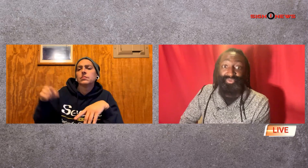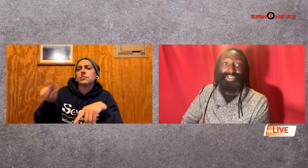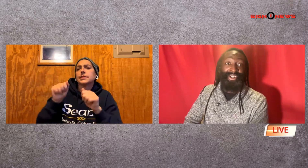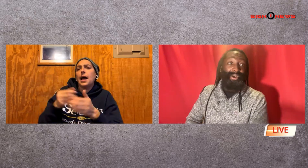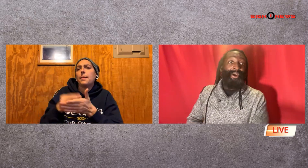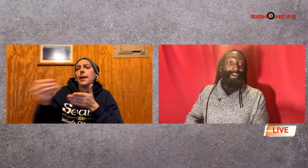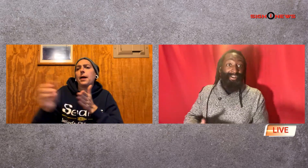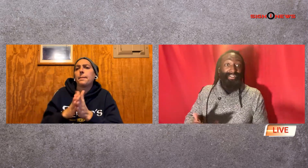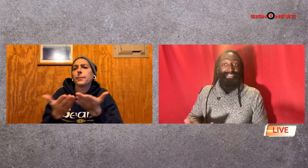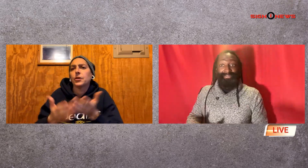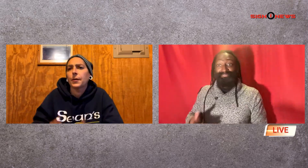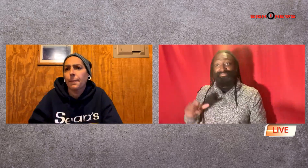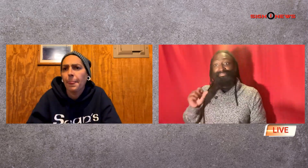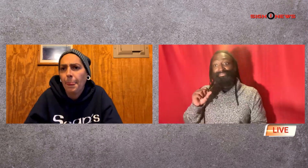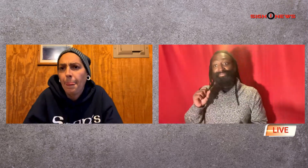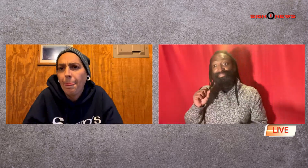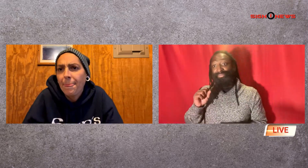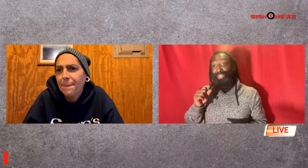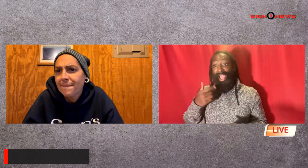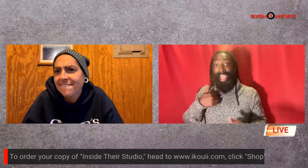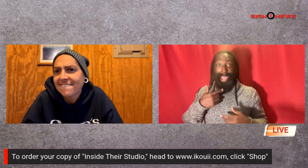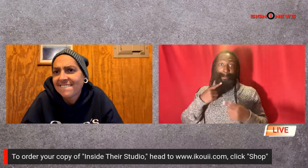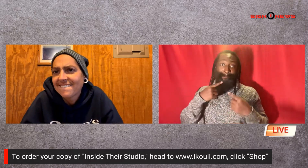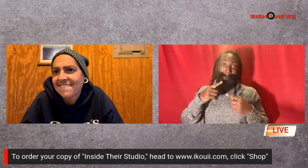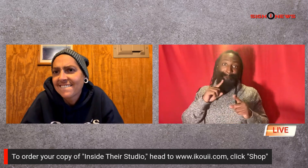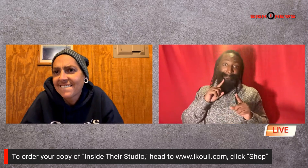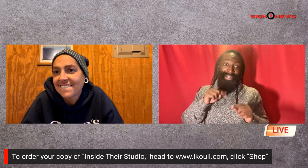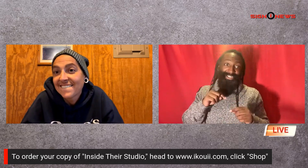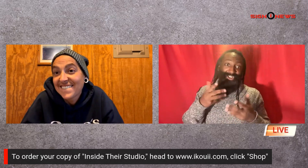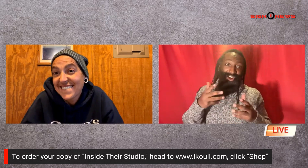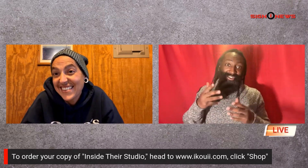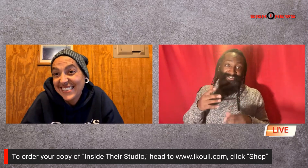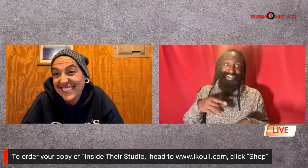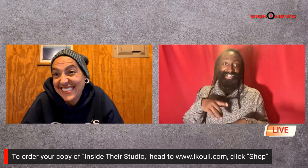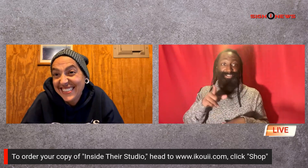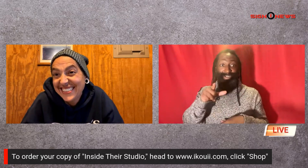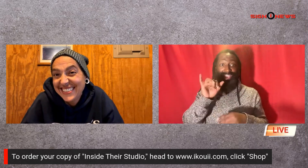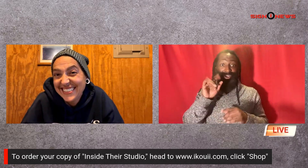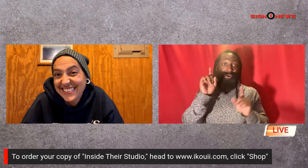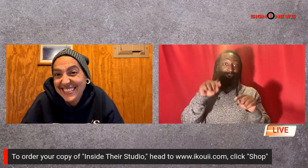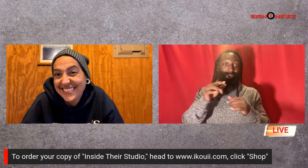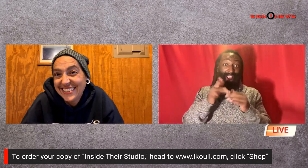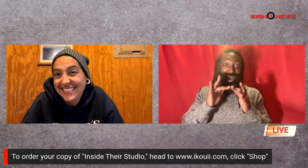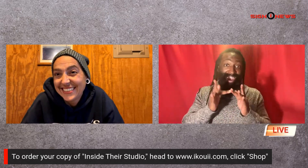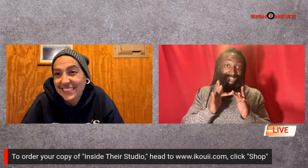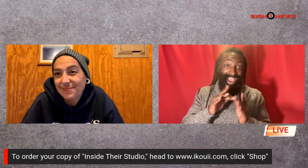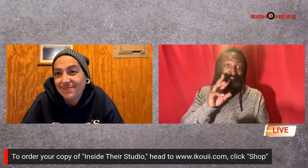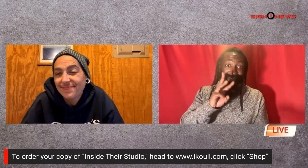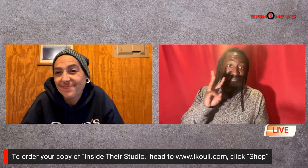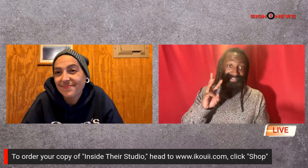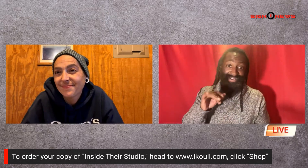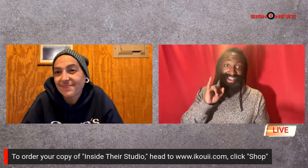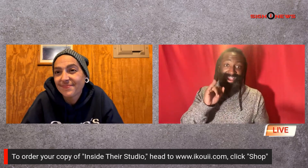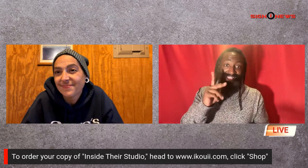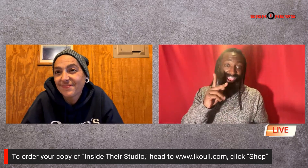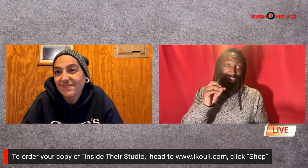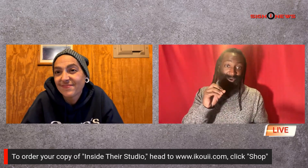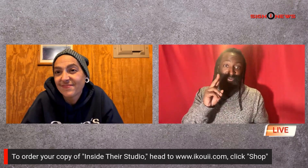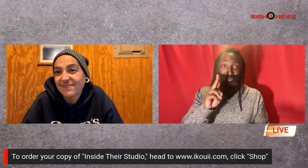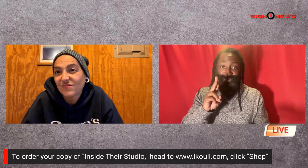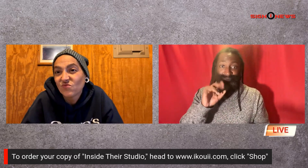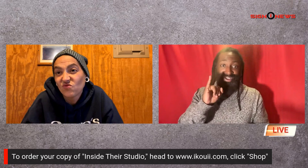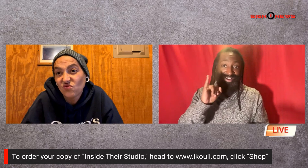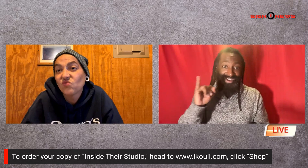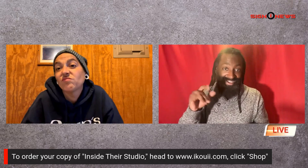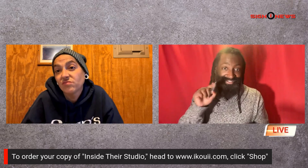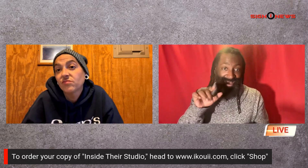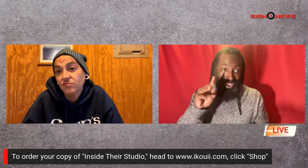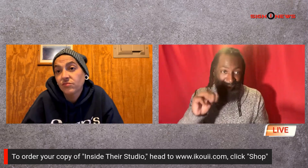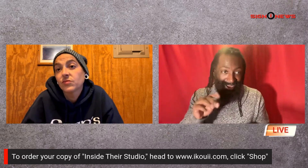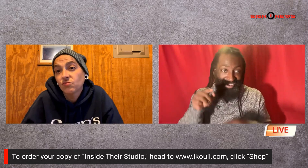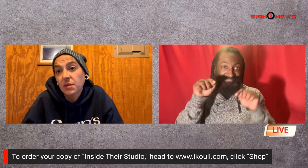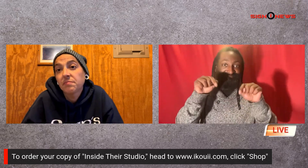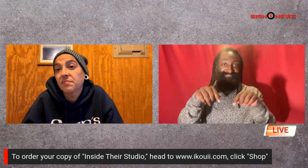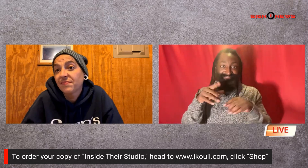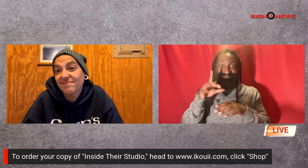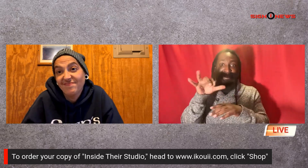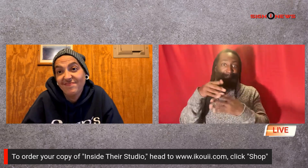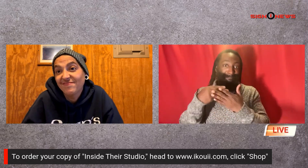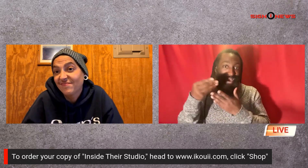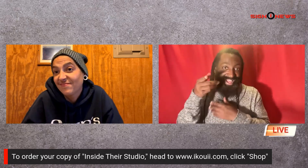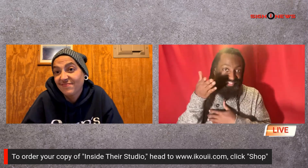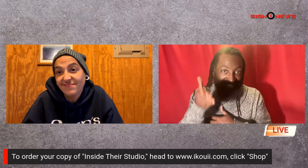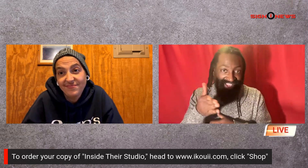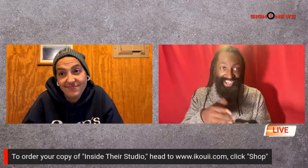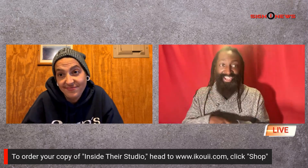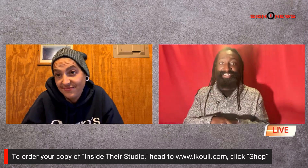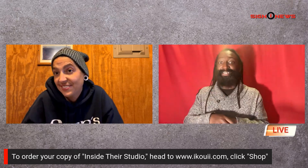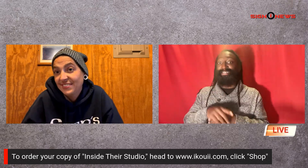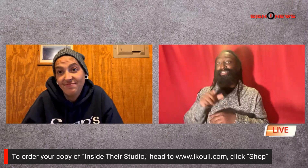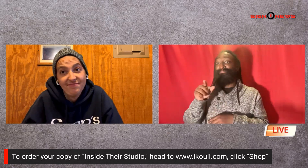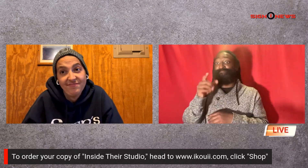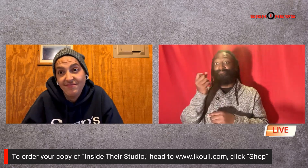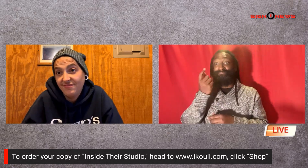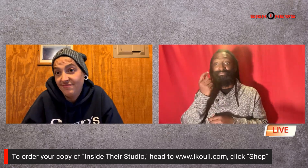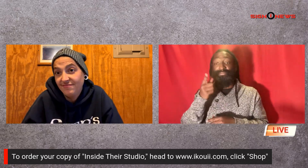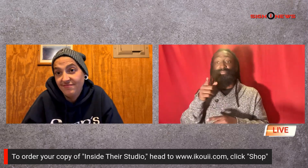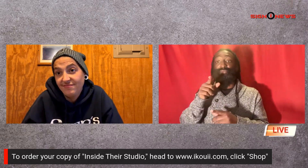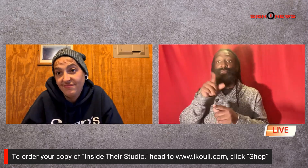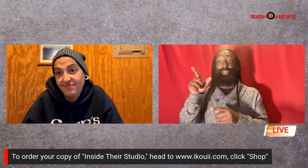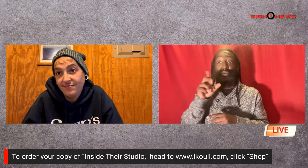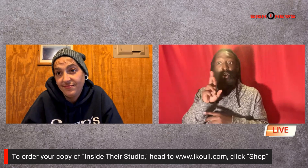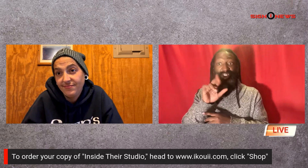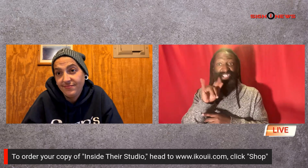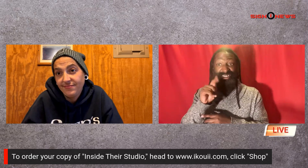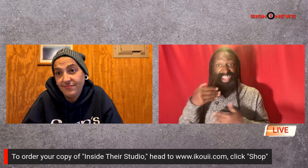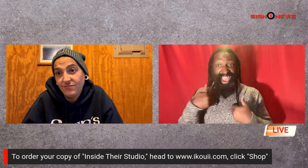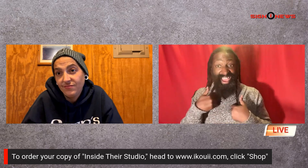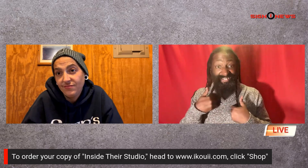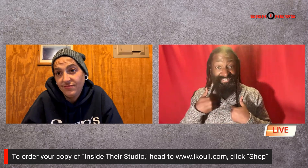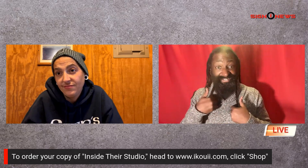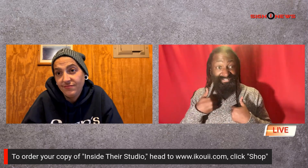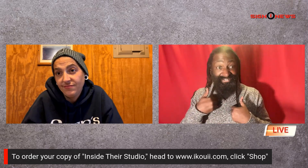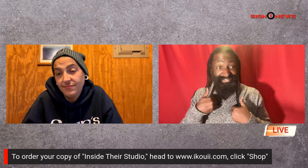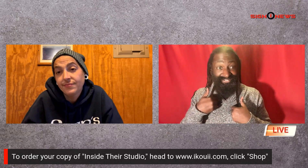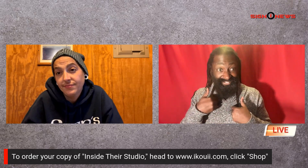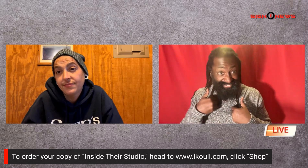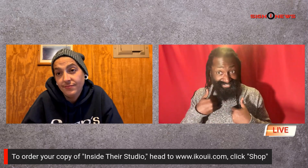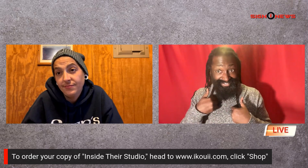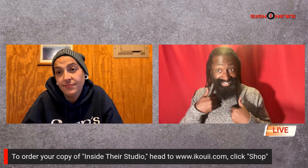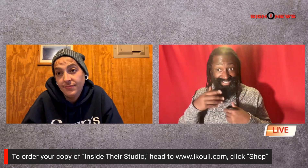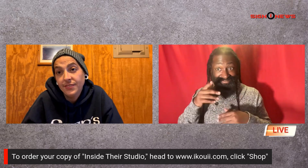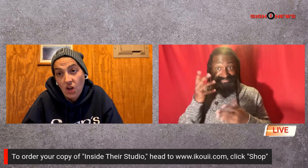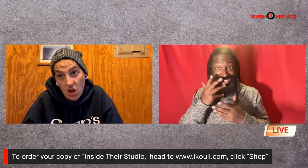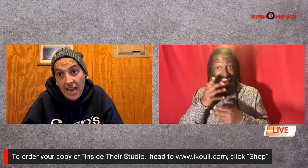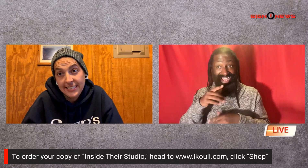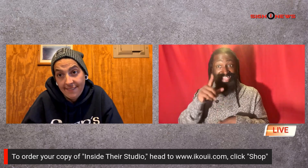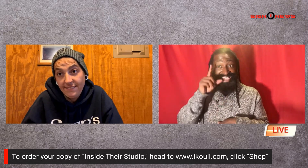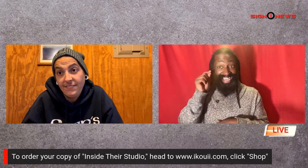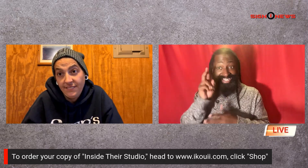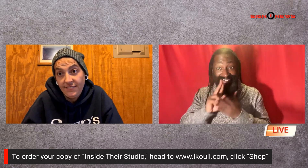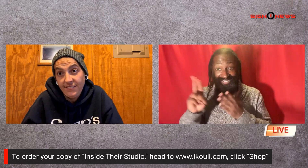buy it you can go online to the website Ikouii.com you can find it there RIT has it Gallaudet